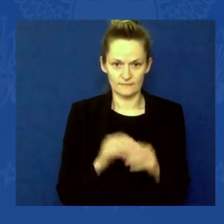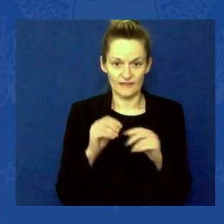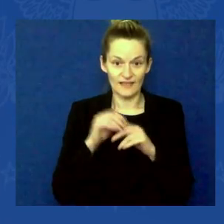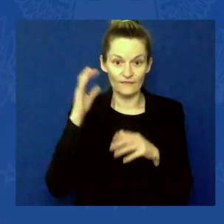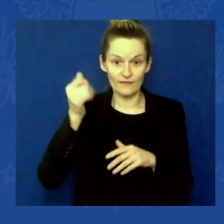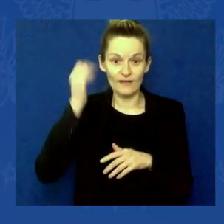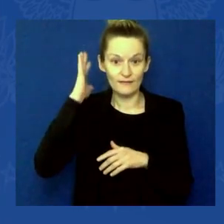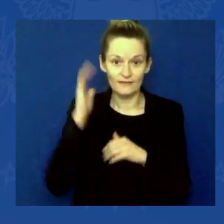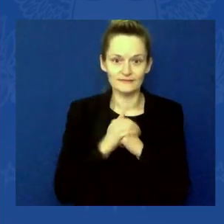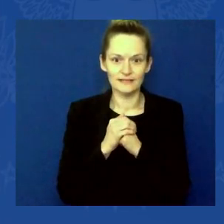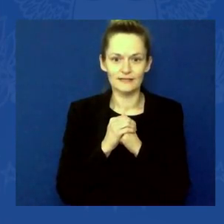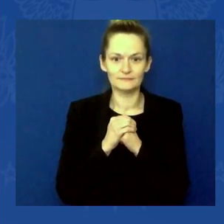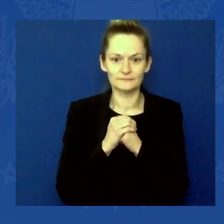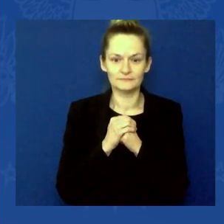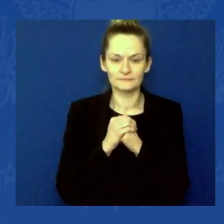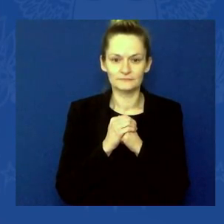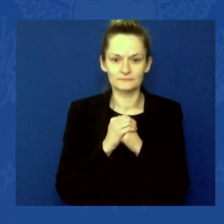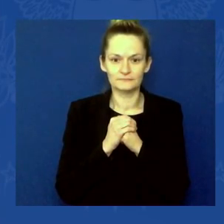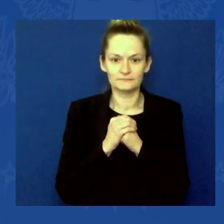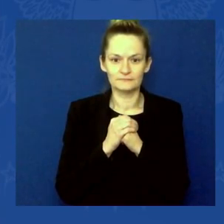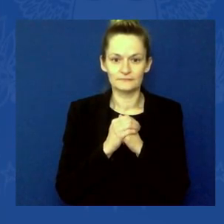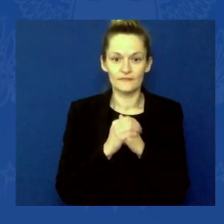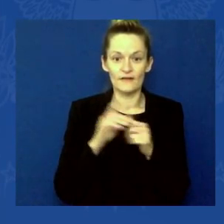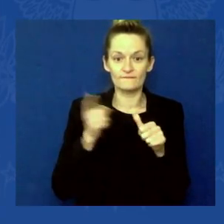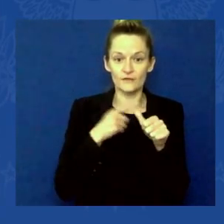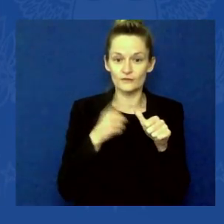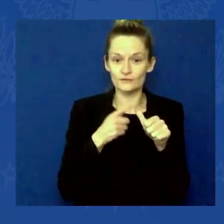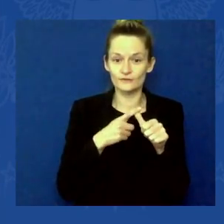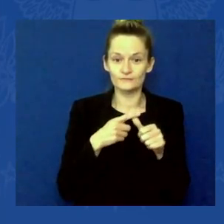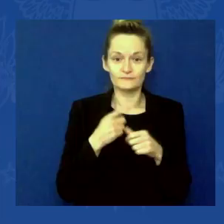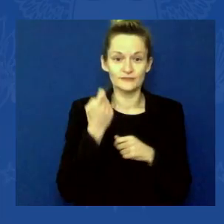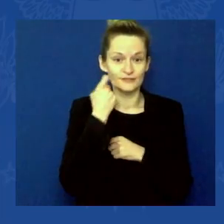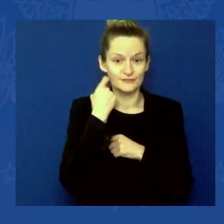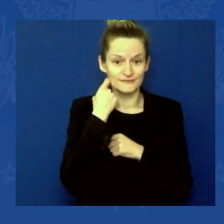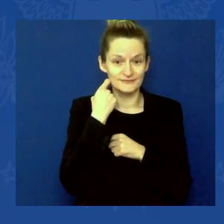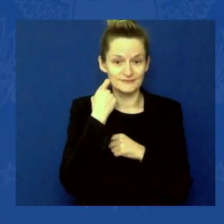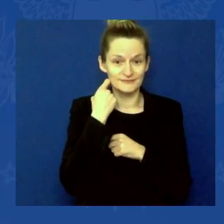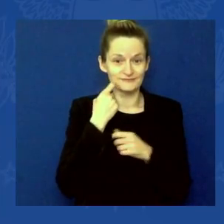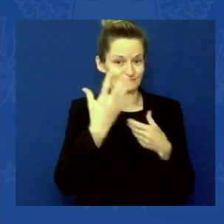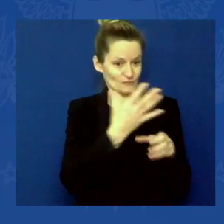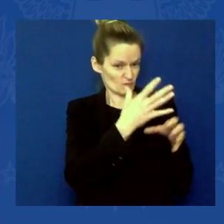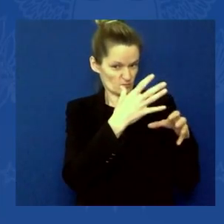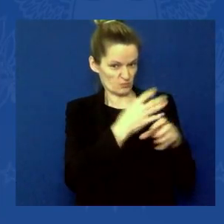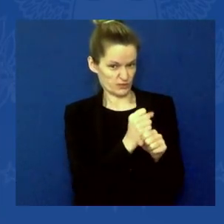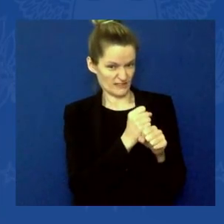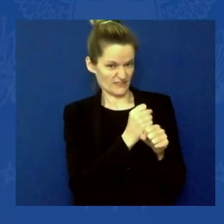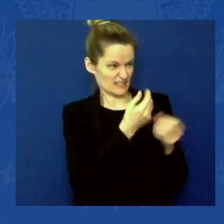But first, I just was briefed by the FEMA Administrator, who is here with me today -- Ms. Criswell --